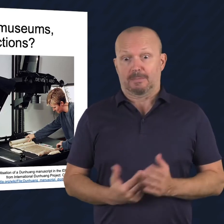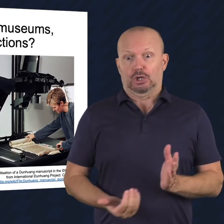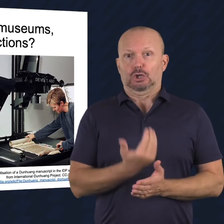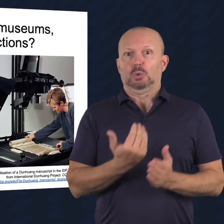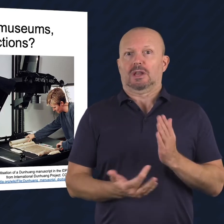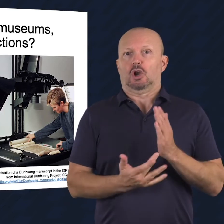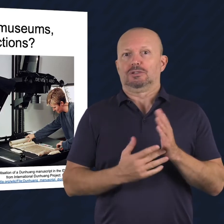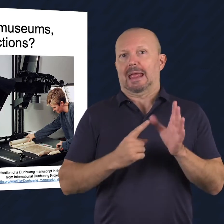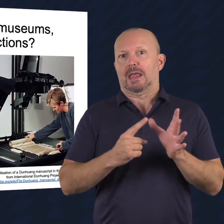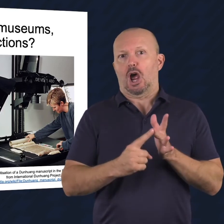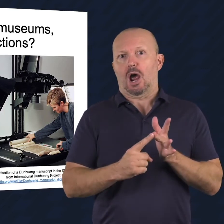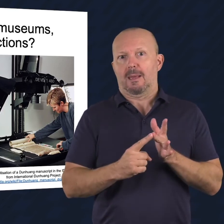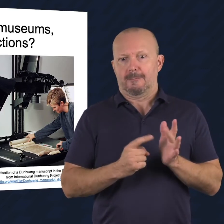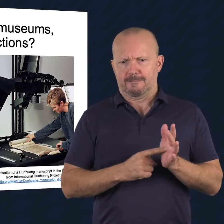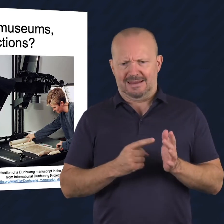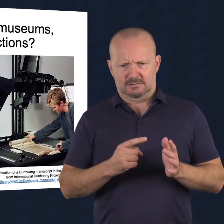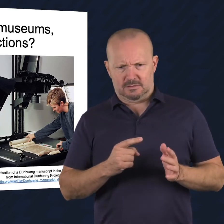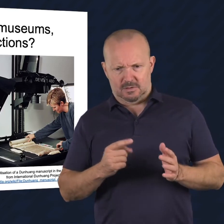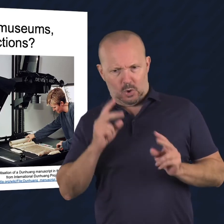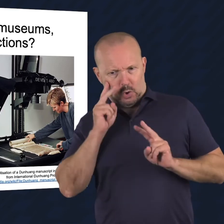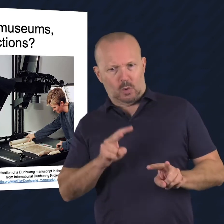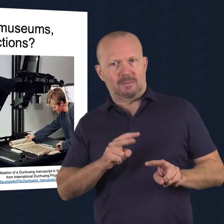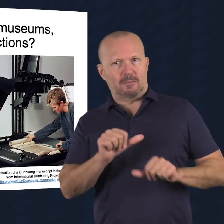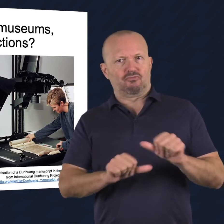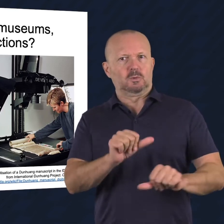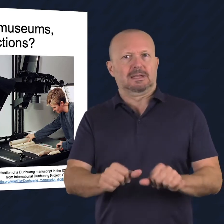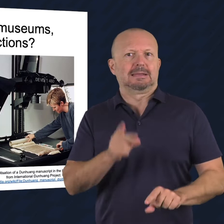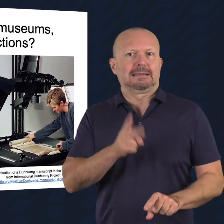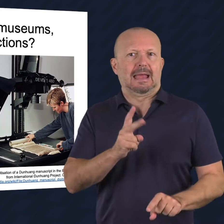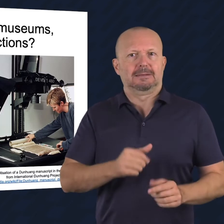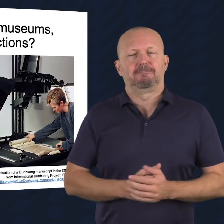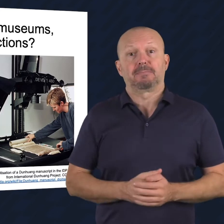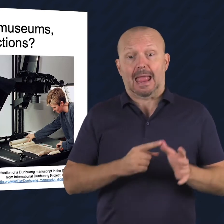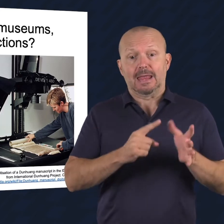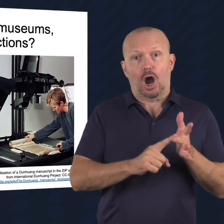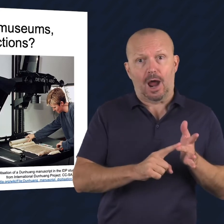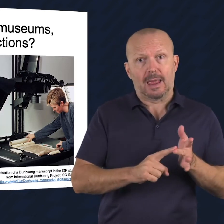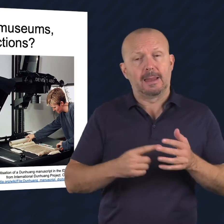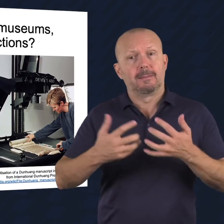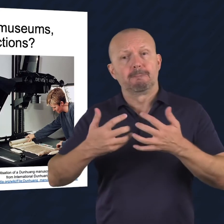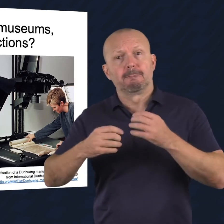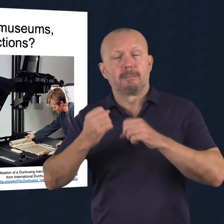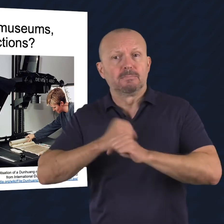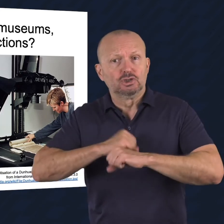us to look at our established processes afresh. As artificial intelligence technologies, including machine learning